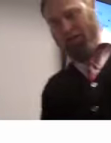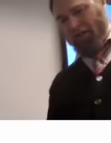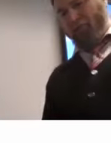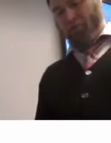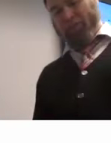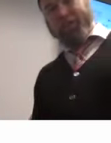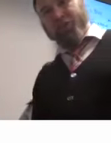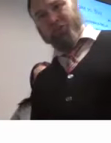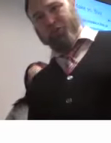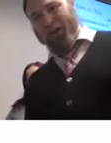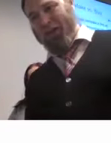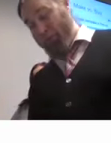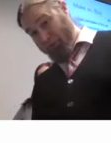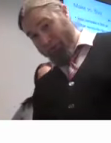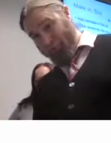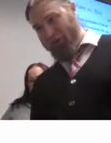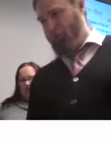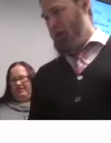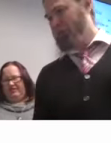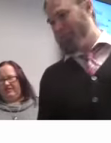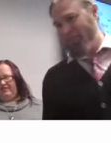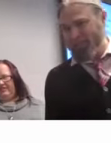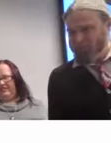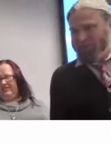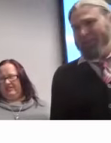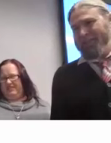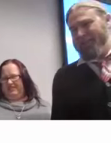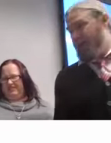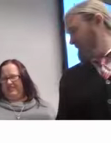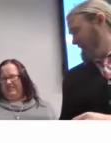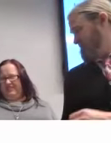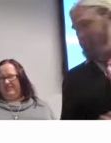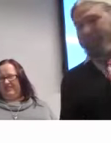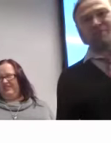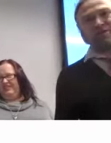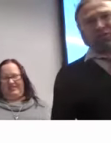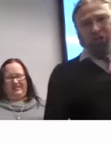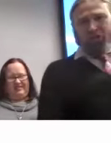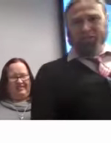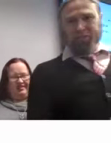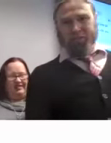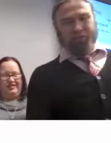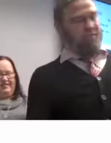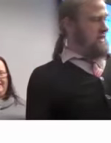It works exactly as it should.